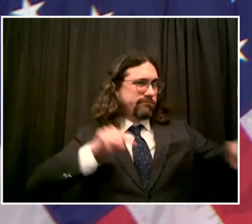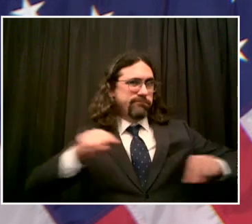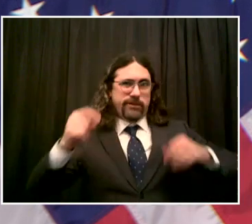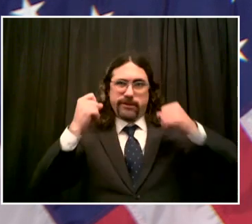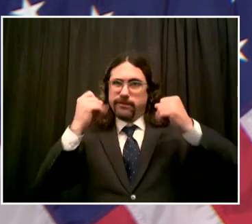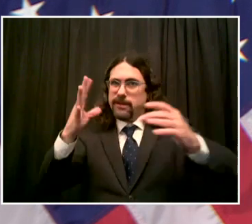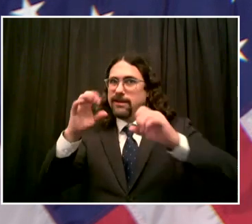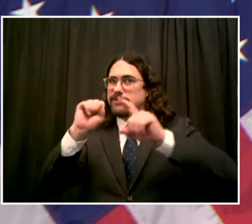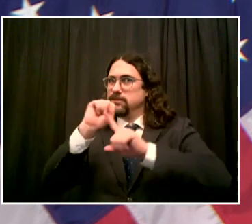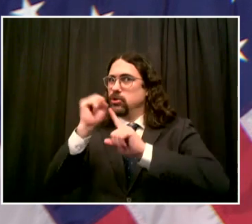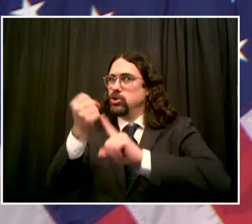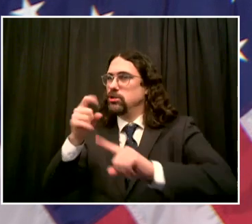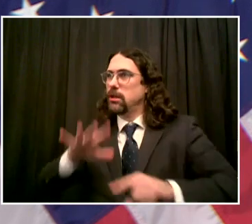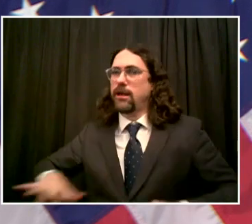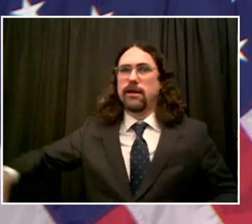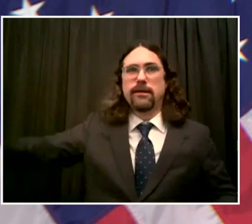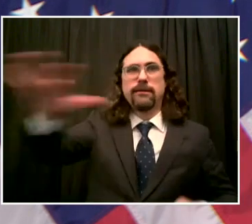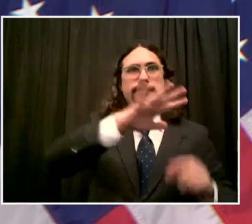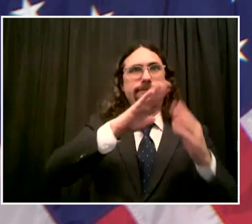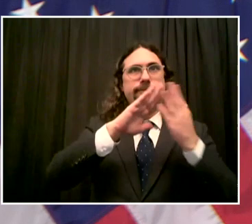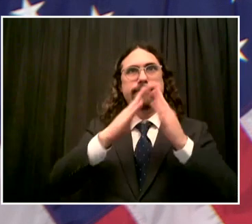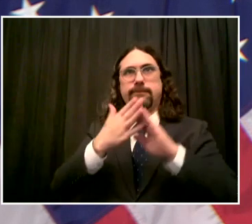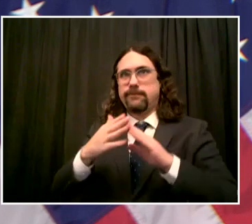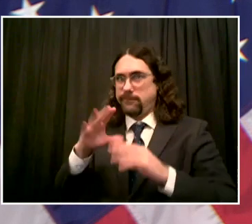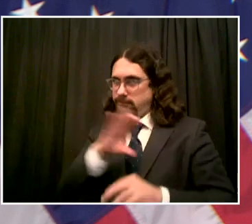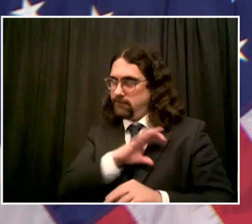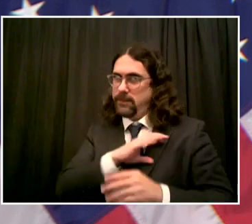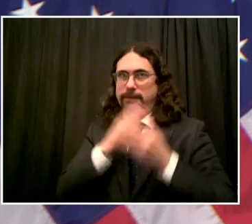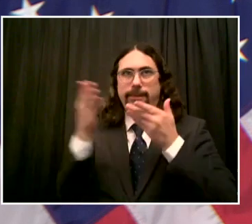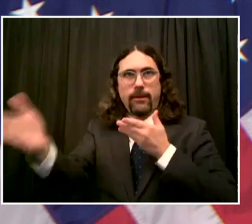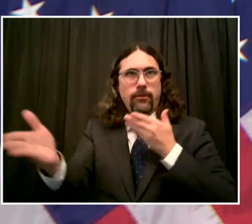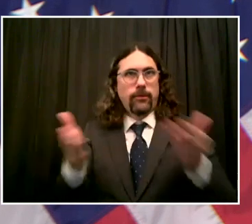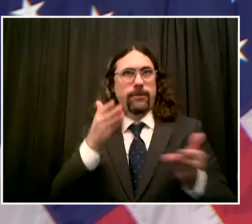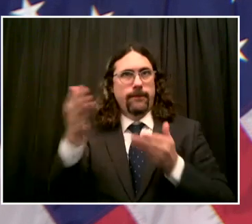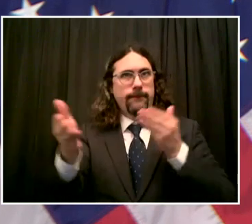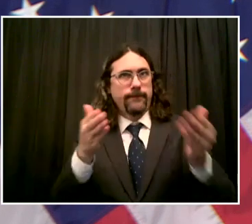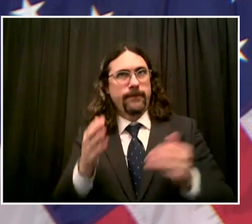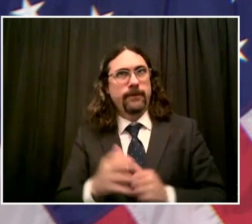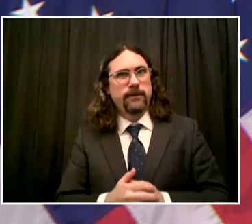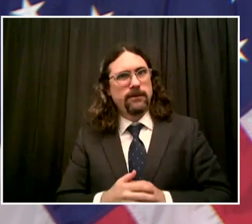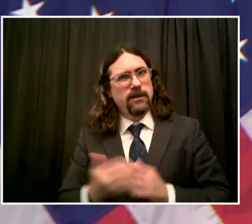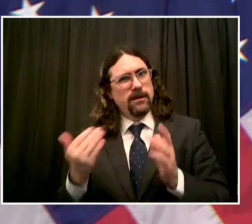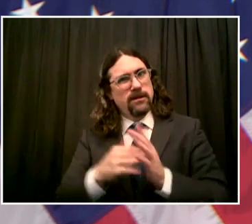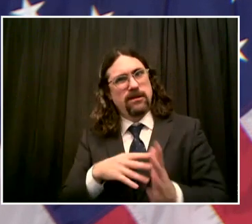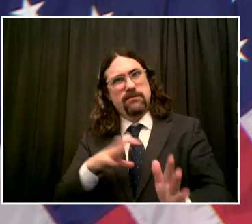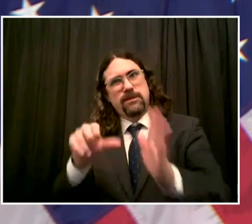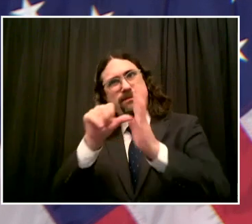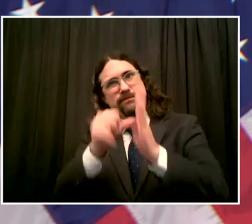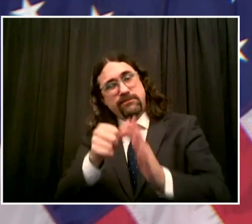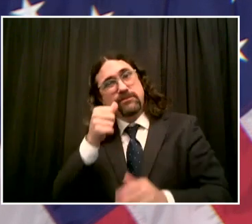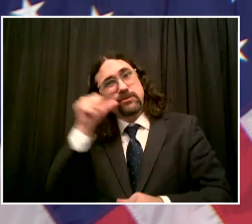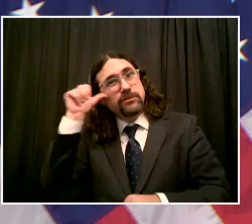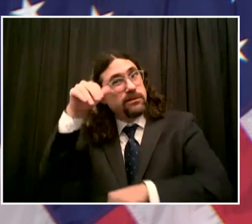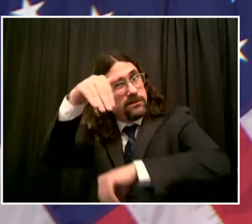PEOPLE IN A SHORT PERIOD OF TIME WERE TAKEN INTO CUSTODY.